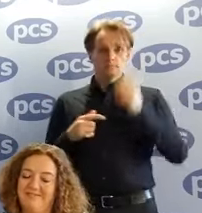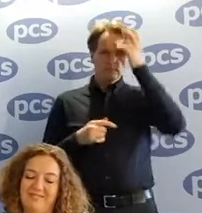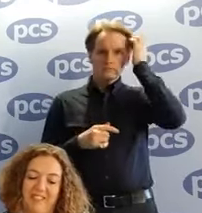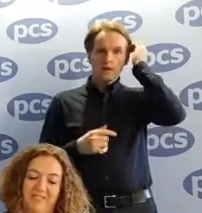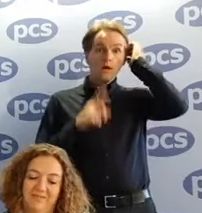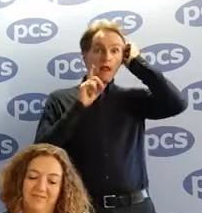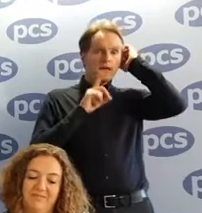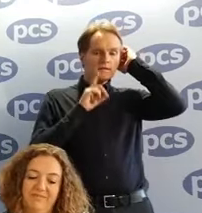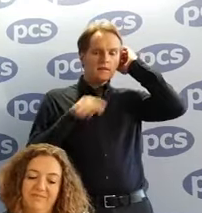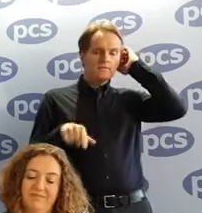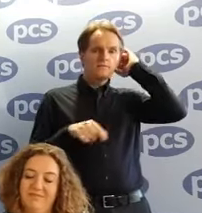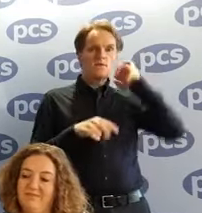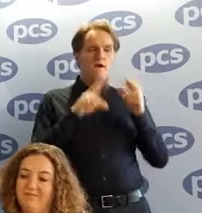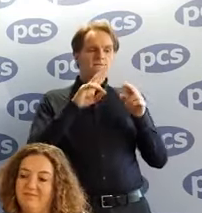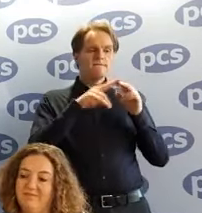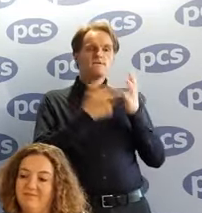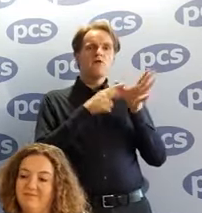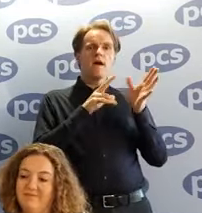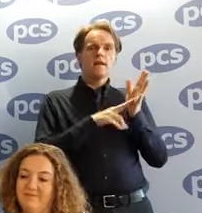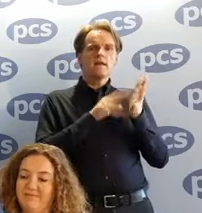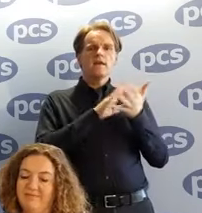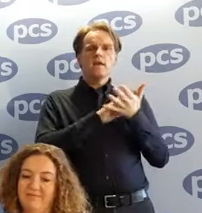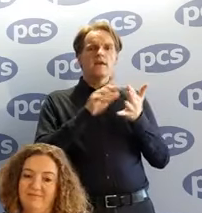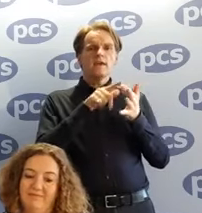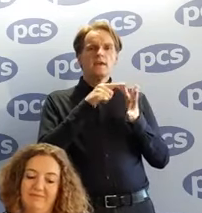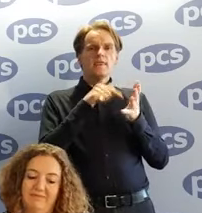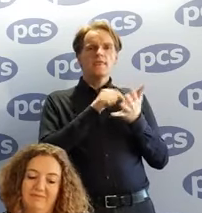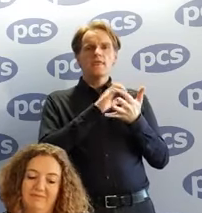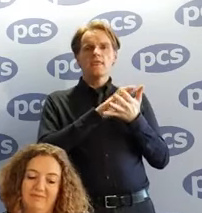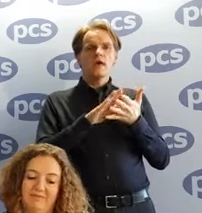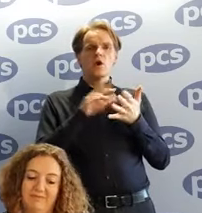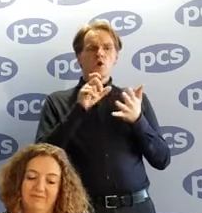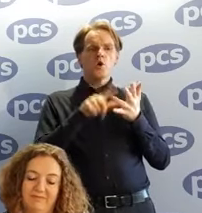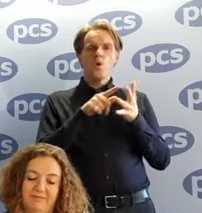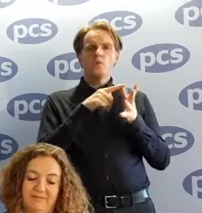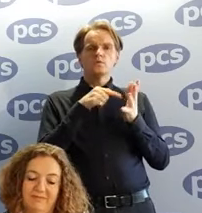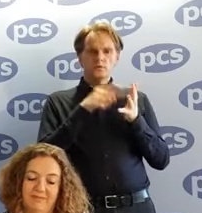presidents and she's also the group president of our members in the